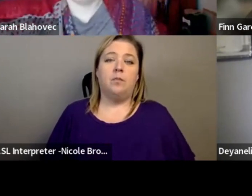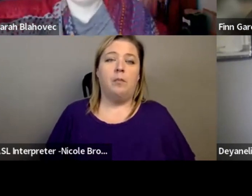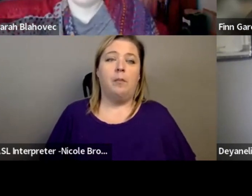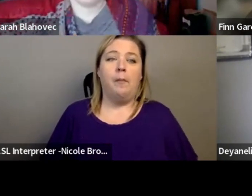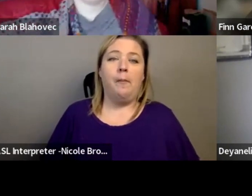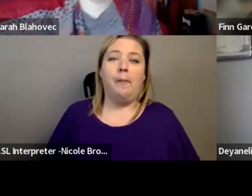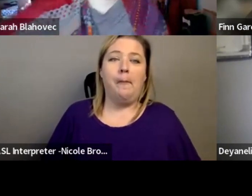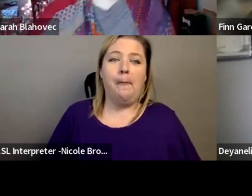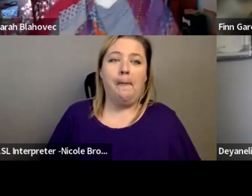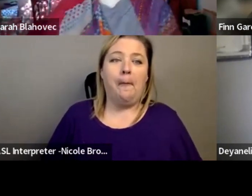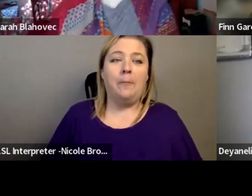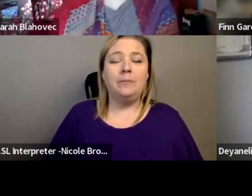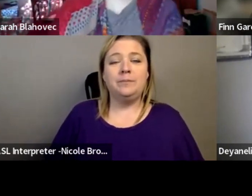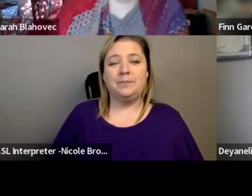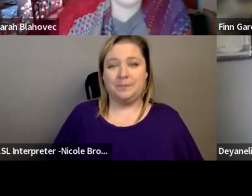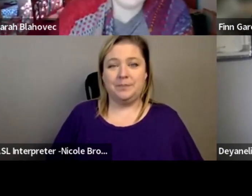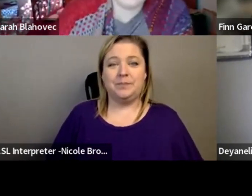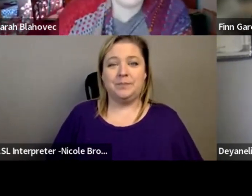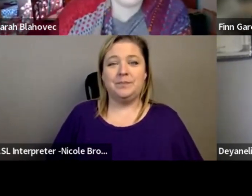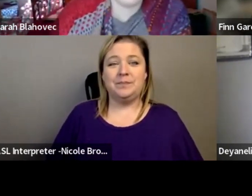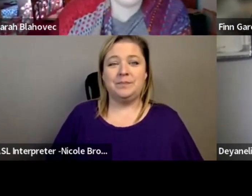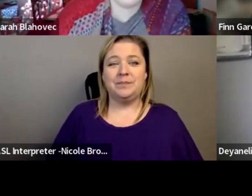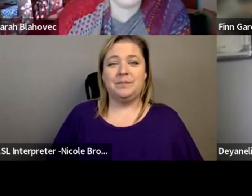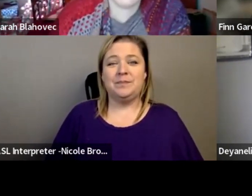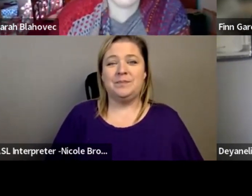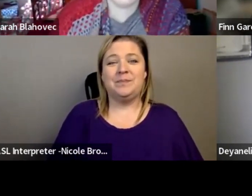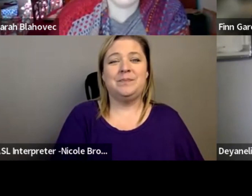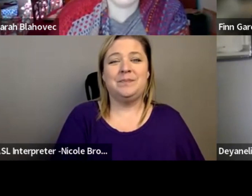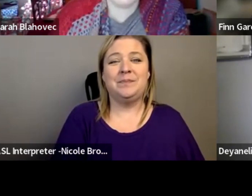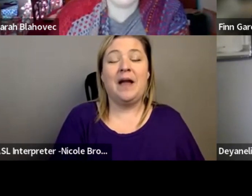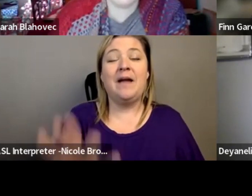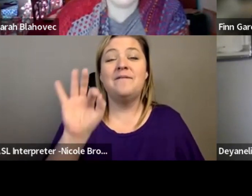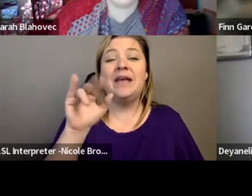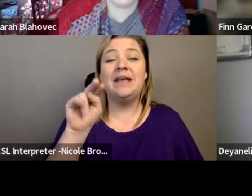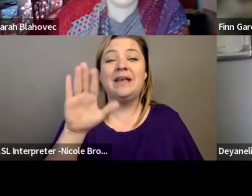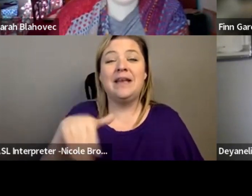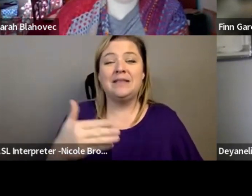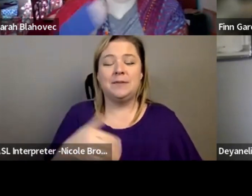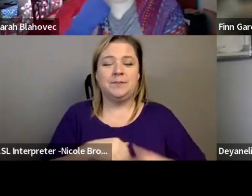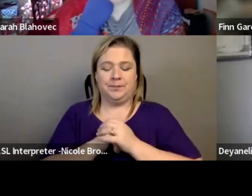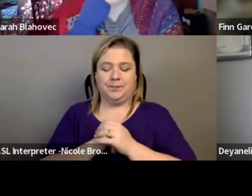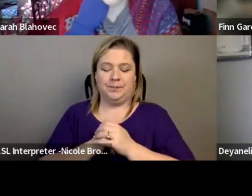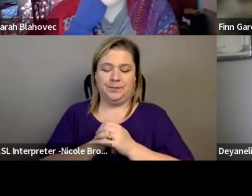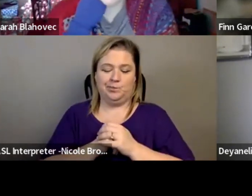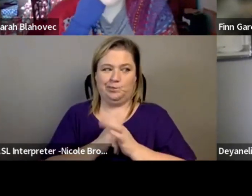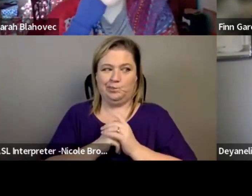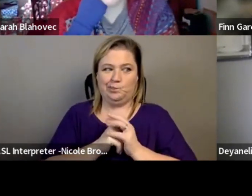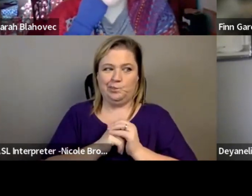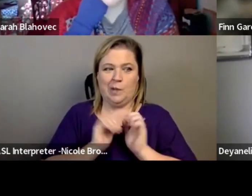Nicole LeBlanc: Finn, you're up next. Finn Gardiner: Okay, so how can we restore hope? How can we make